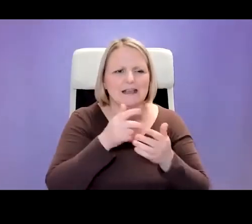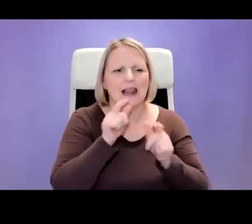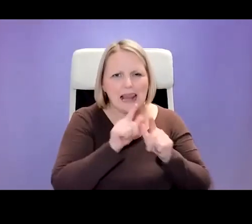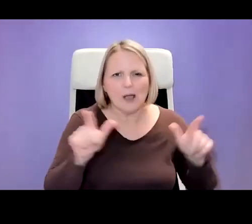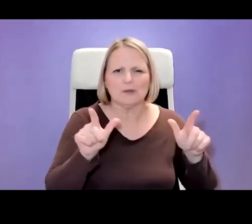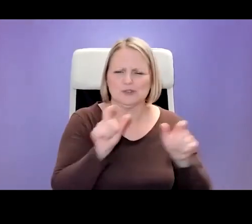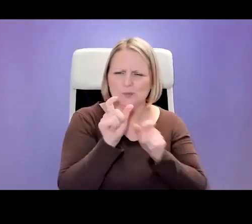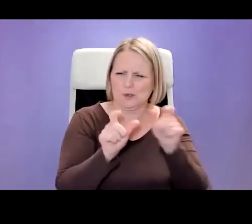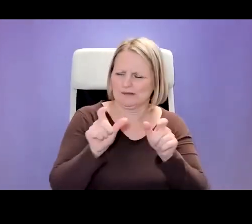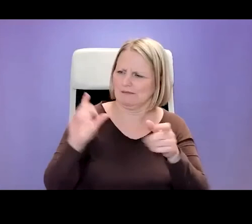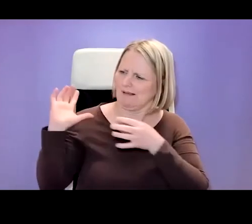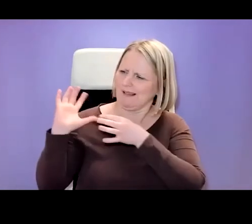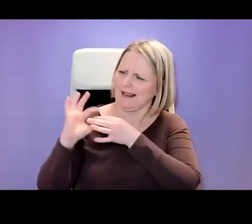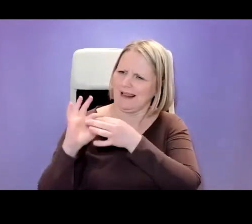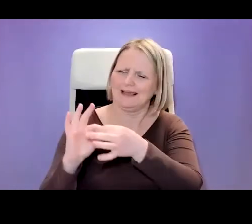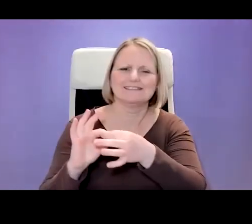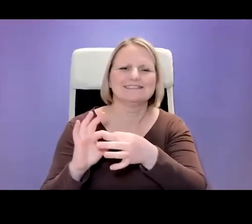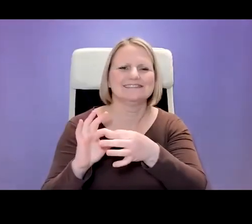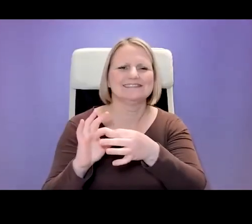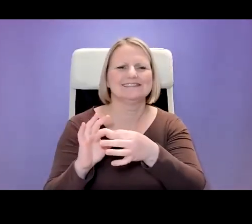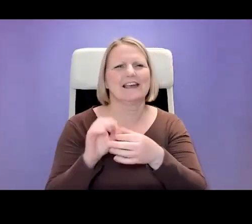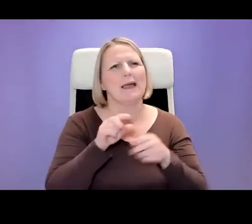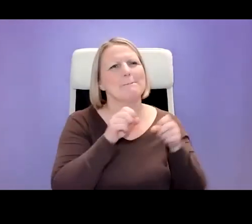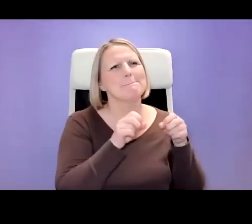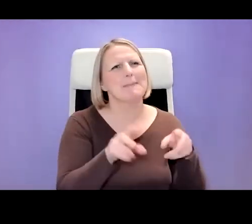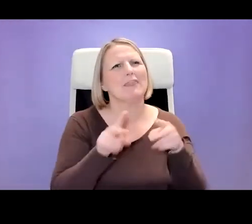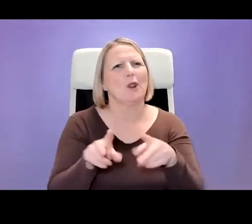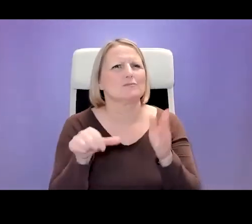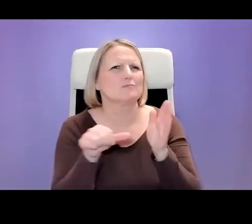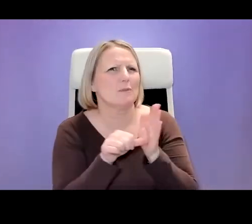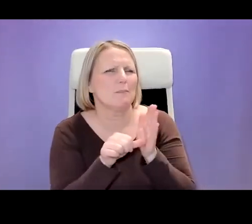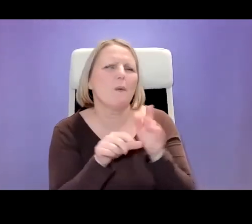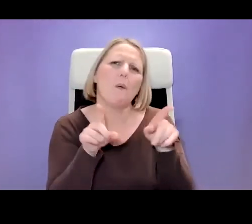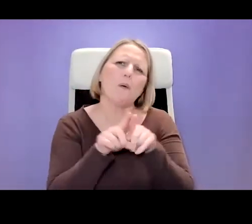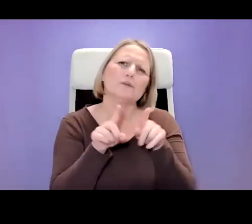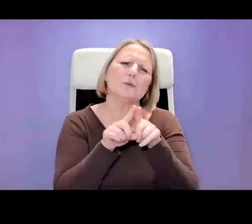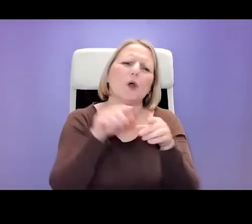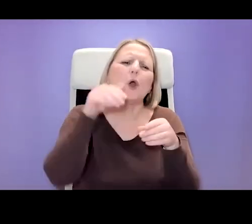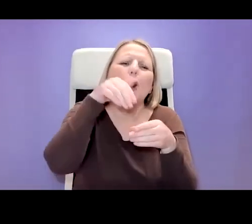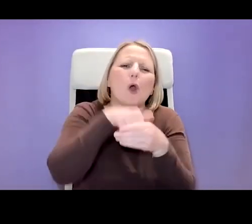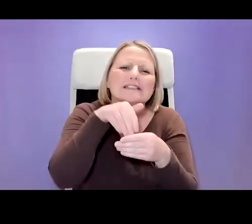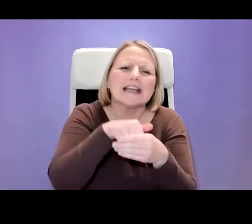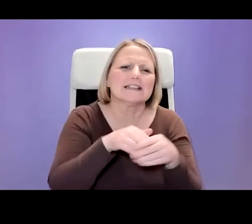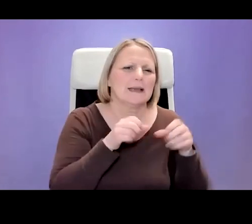This is the methodological issue but it's also an issue of content. Methodology and content